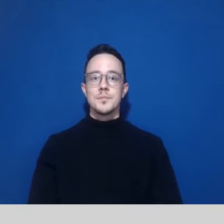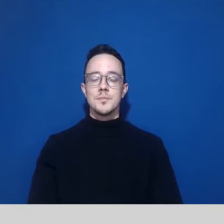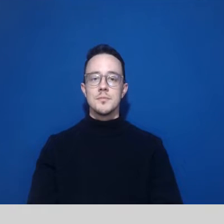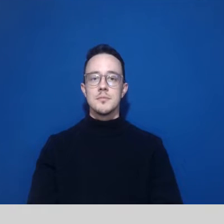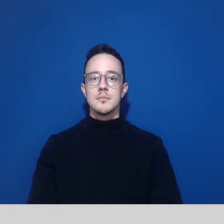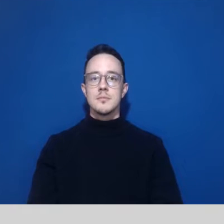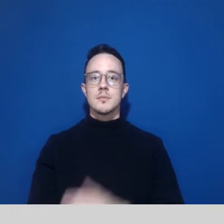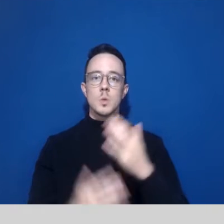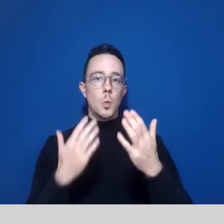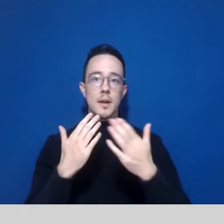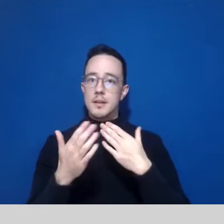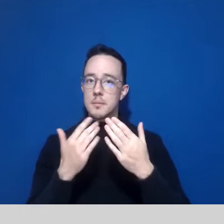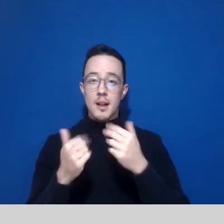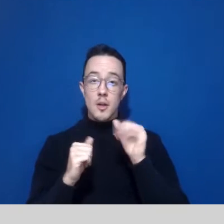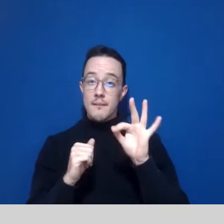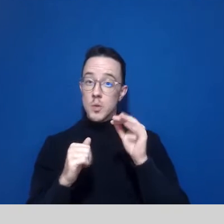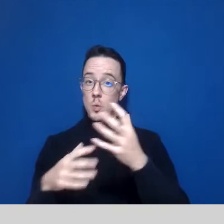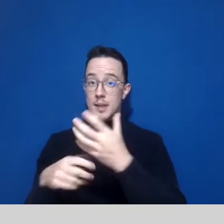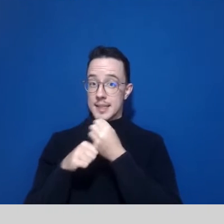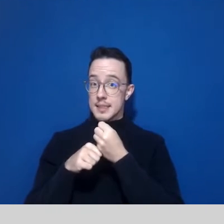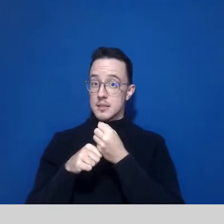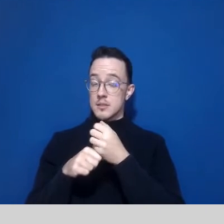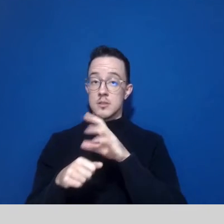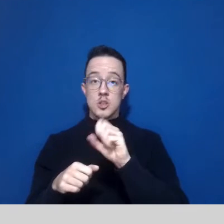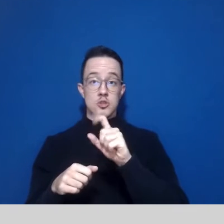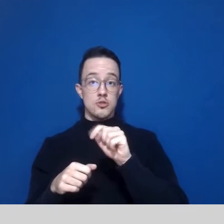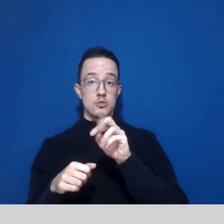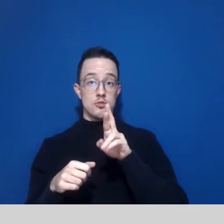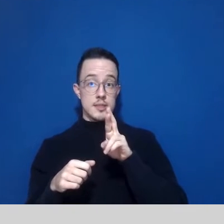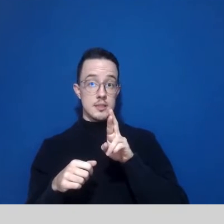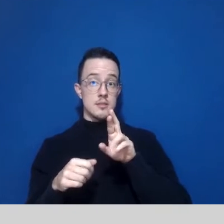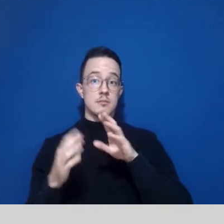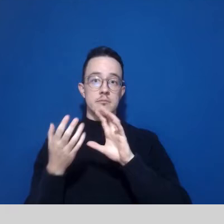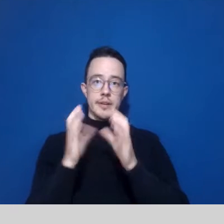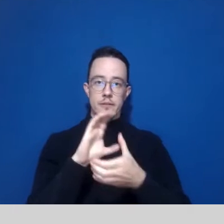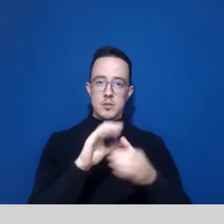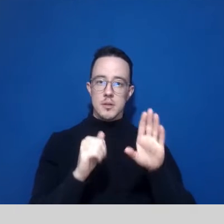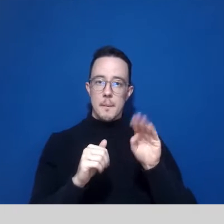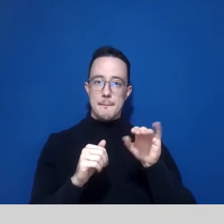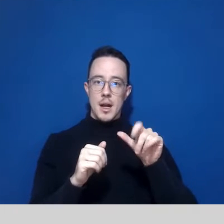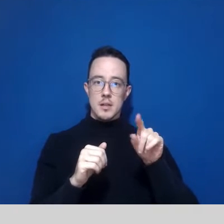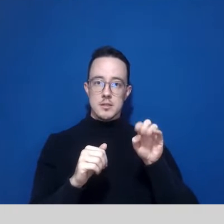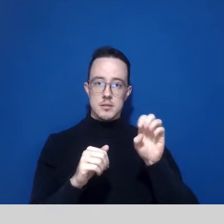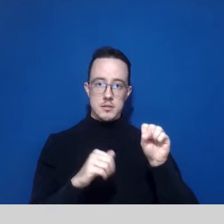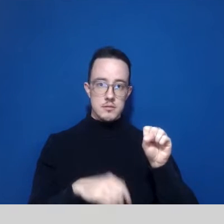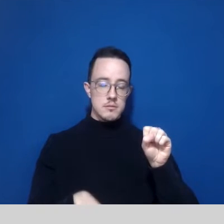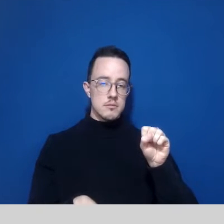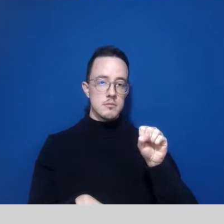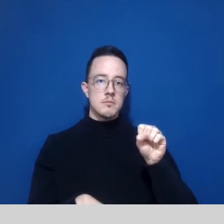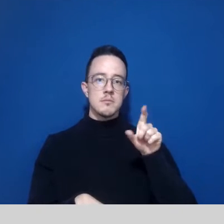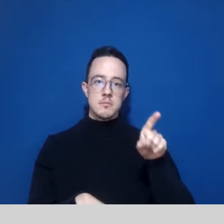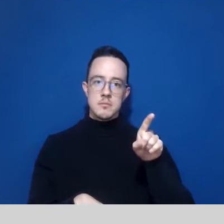Even if you read some bytes, you convert them to strings in Python, as soon as possible,